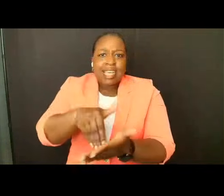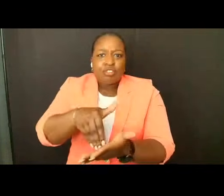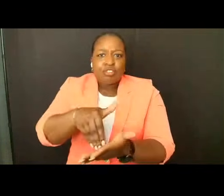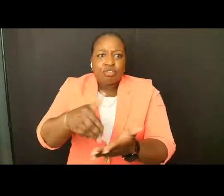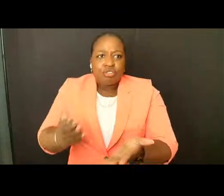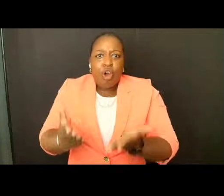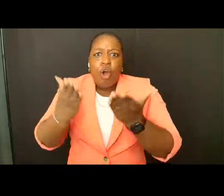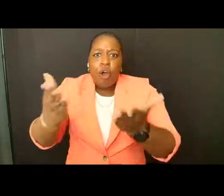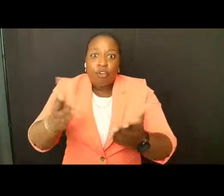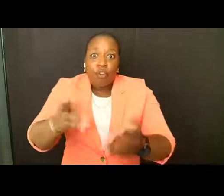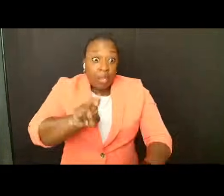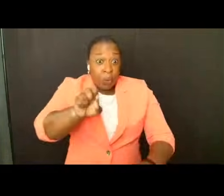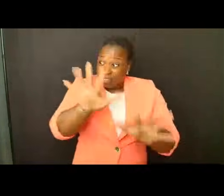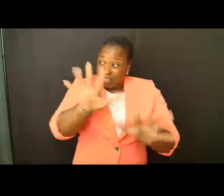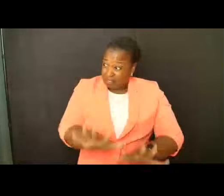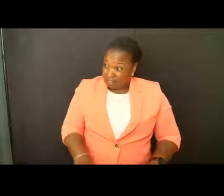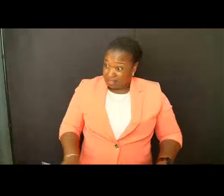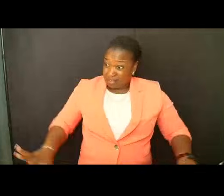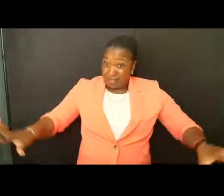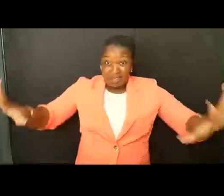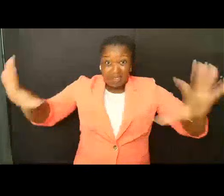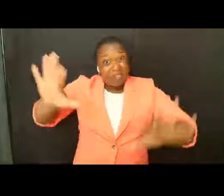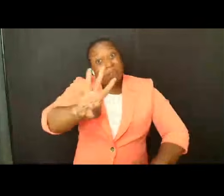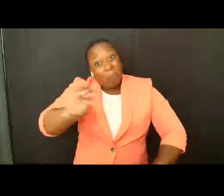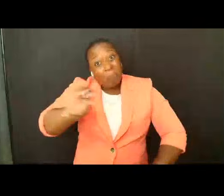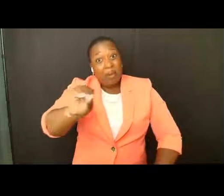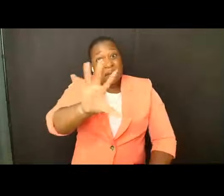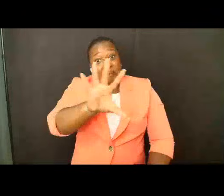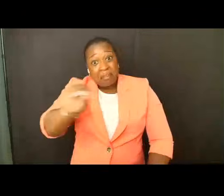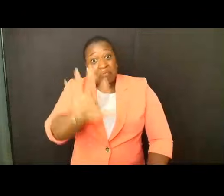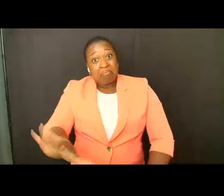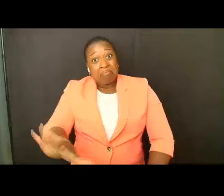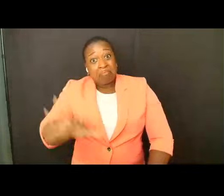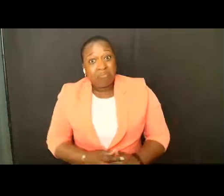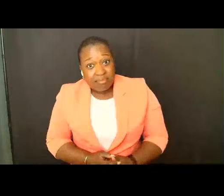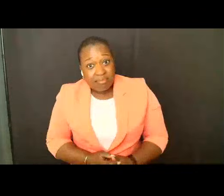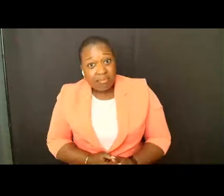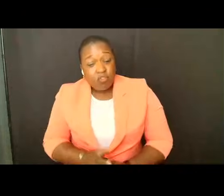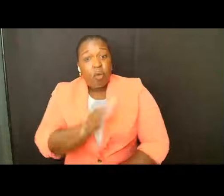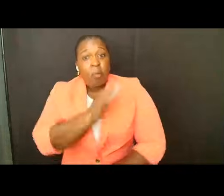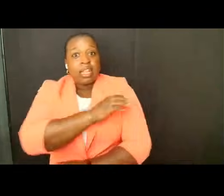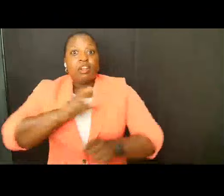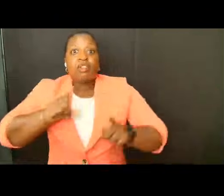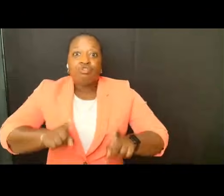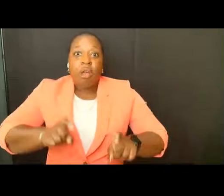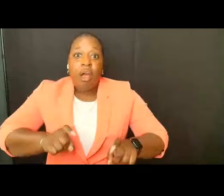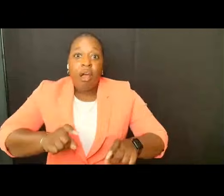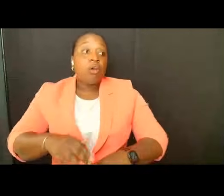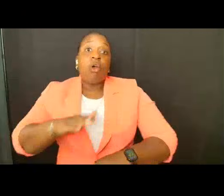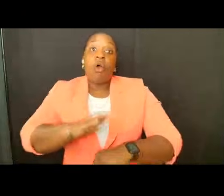country now, off of the clinical trial. And on a clinical trial, Dr. Krishnamurti can tell me,